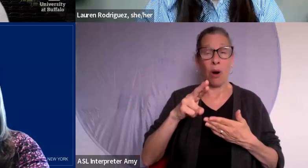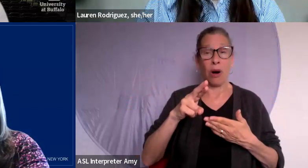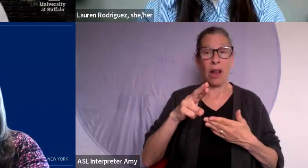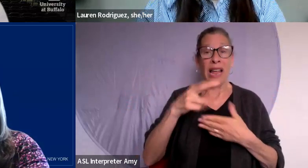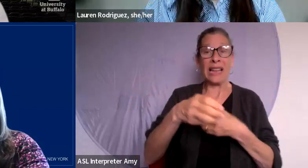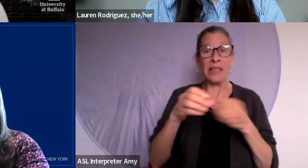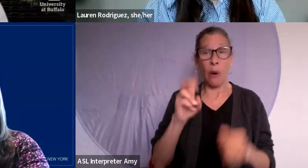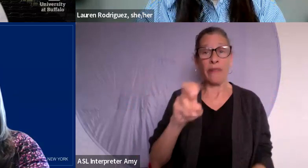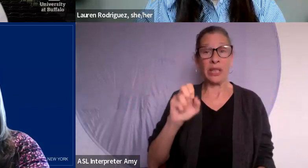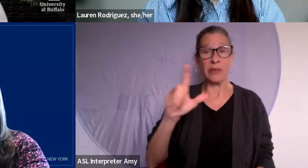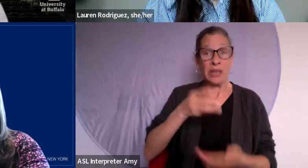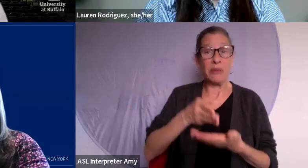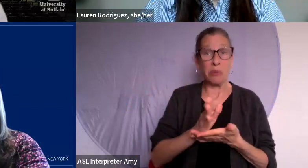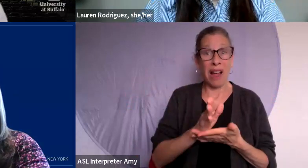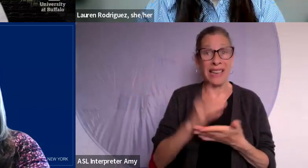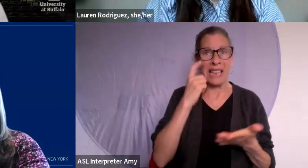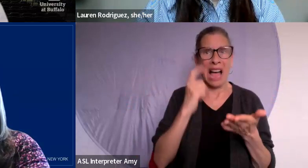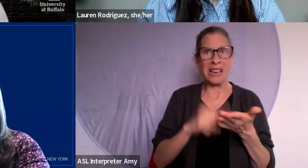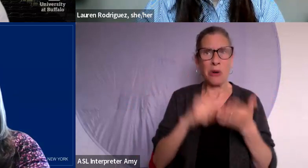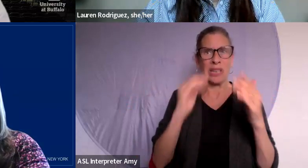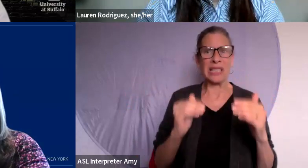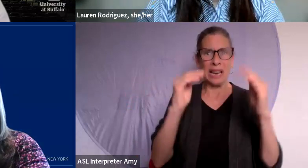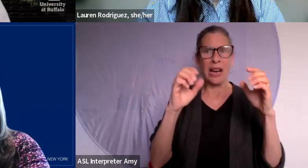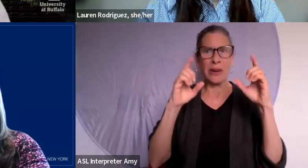see this language in a lot of higher education, web and